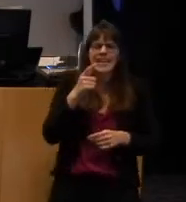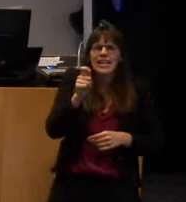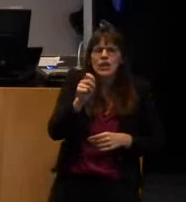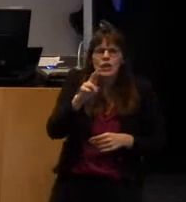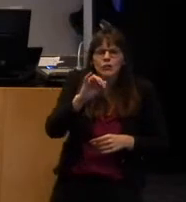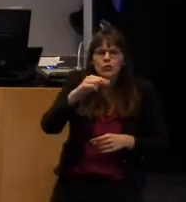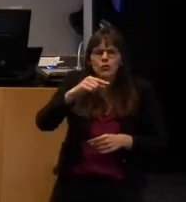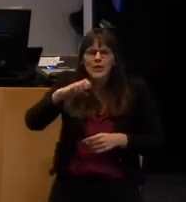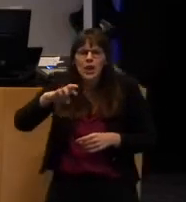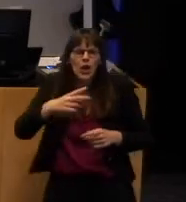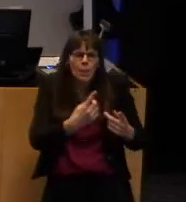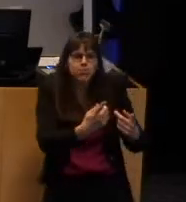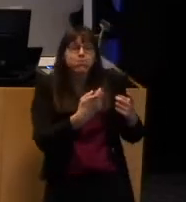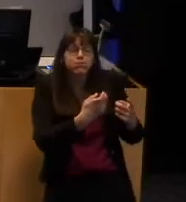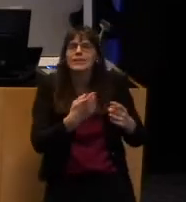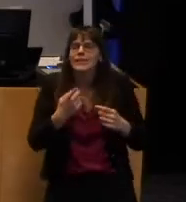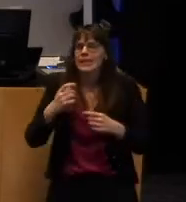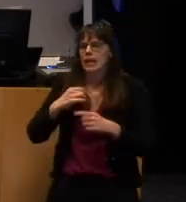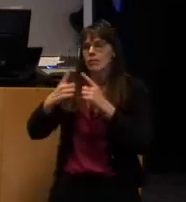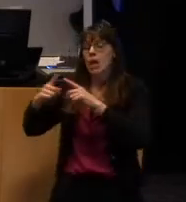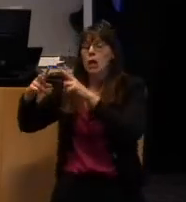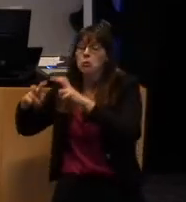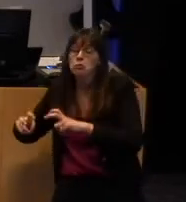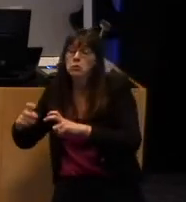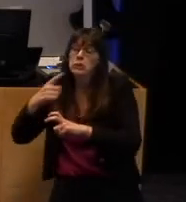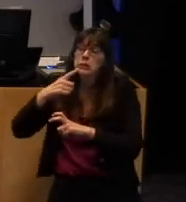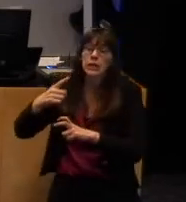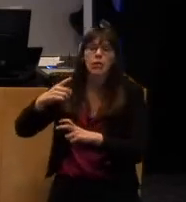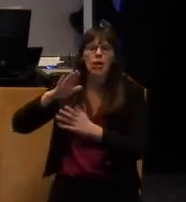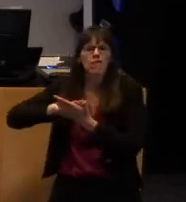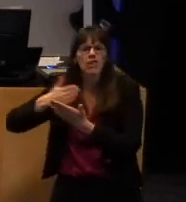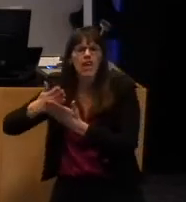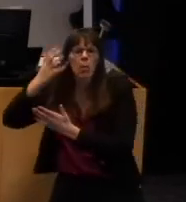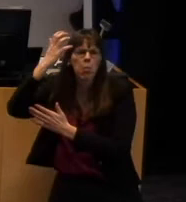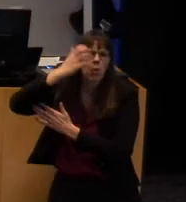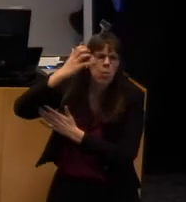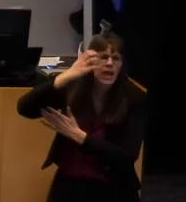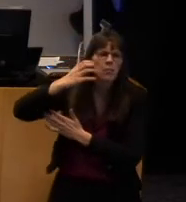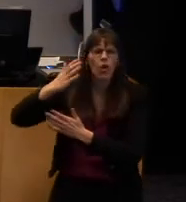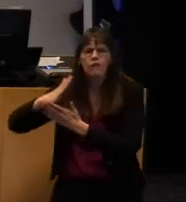might correspond to what other scholars regard to be translation problems or interpreting problems.